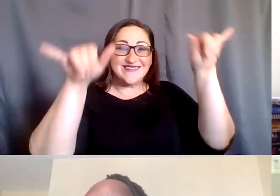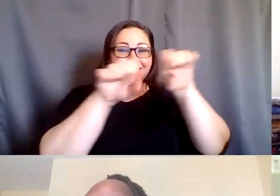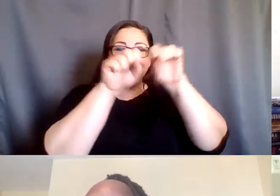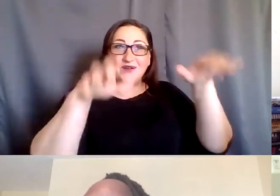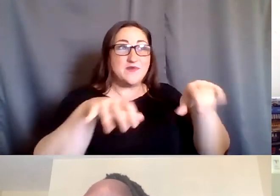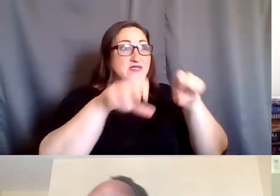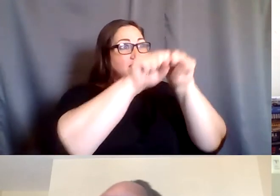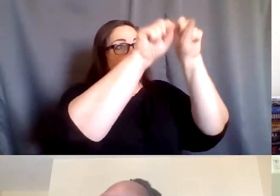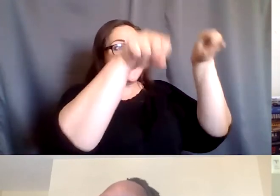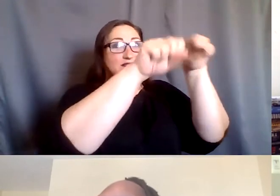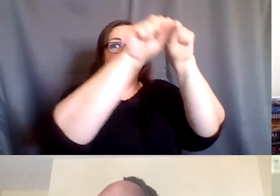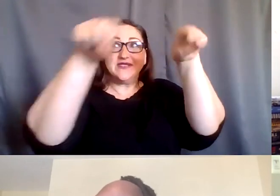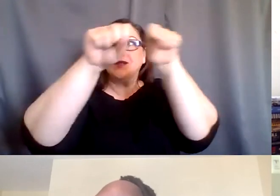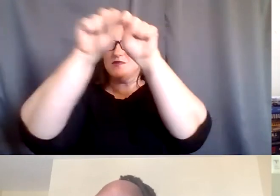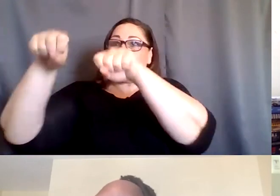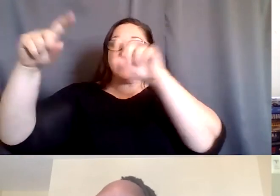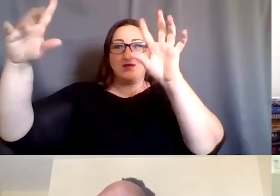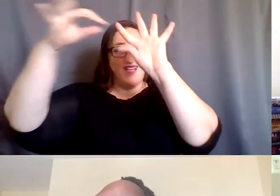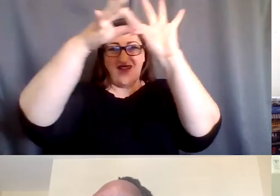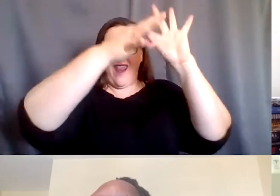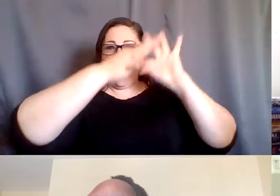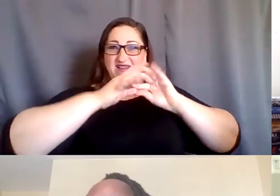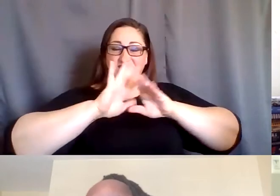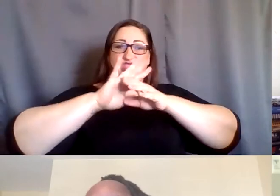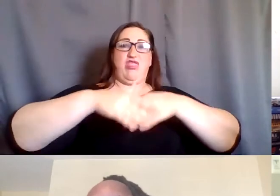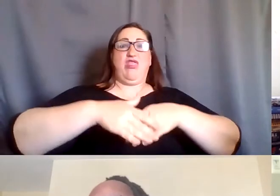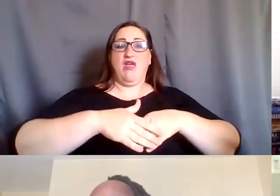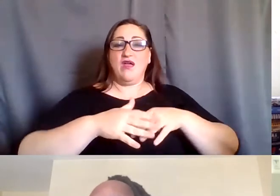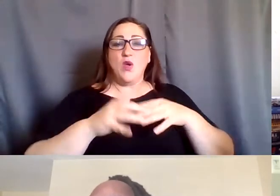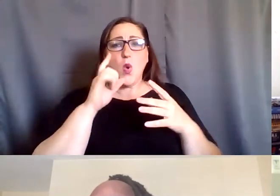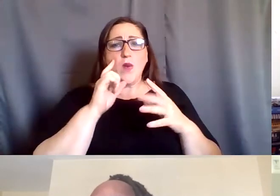A lot of people think of disability as just this one little bubble where all